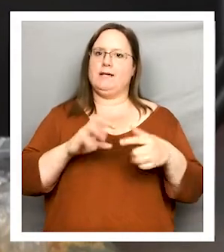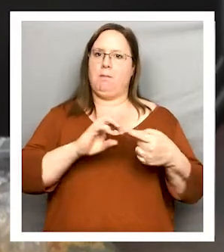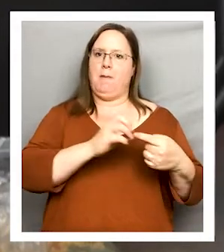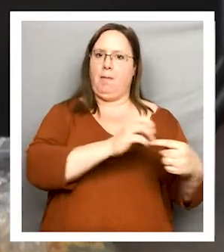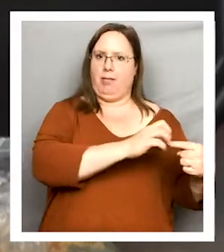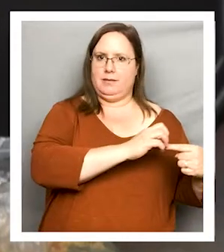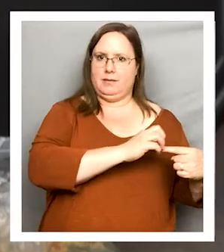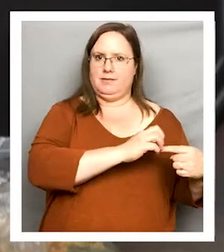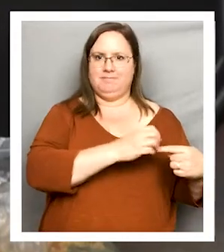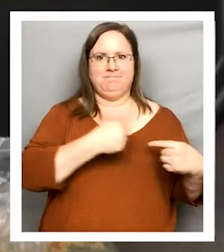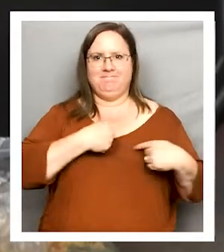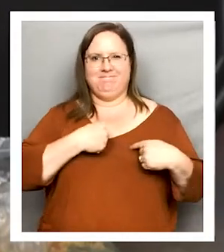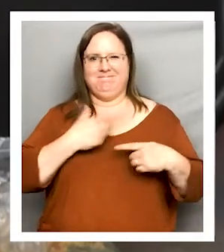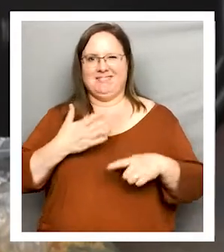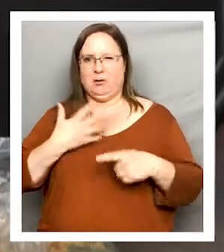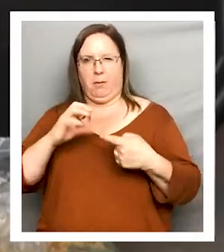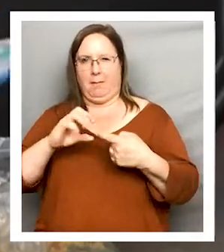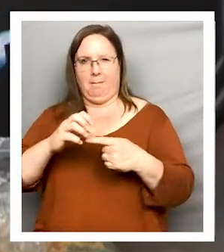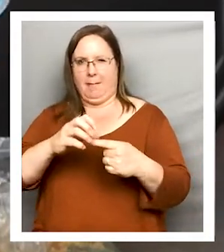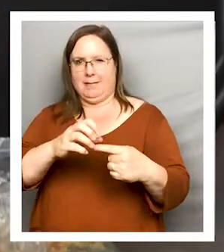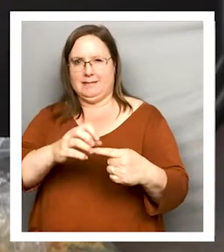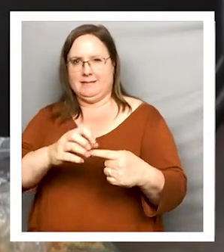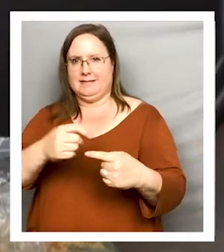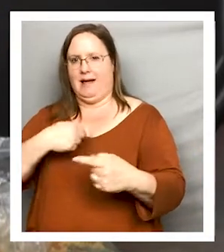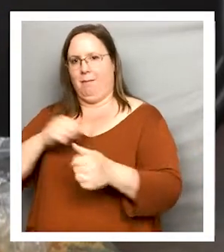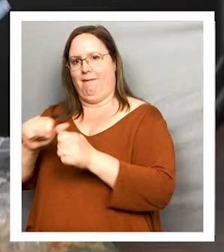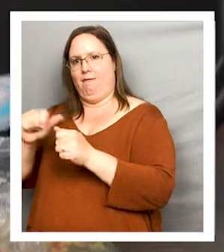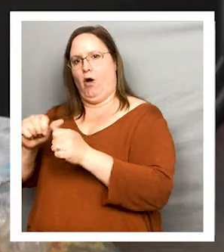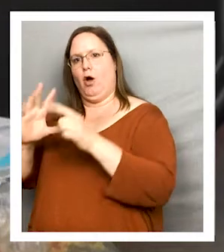and froze grapes because as i said earlier my little boy puts everything in